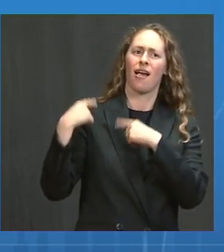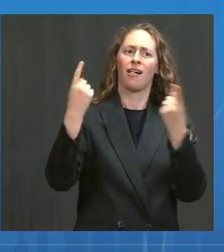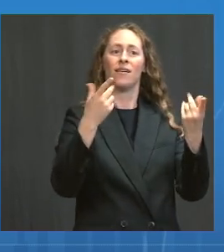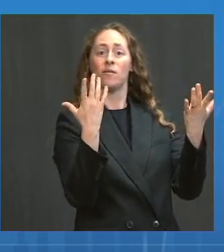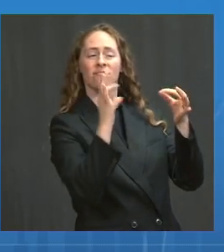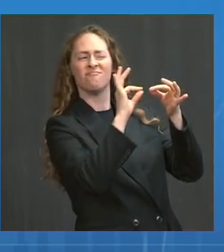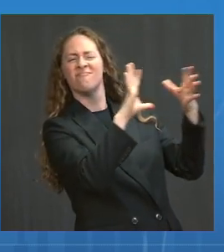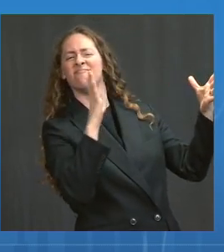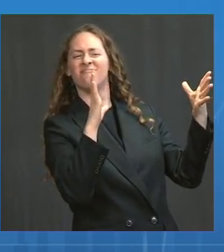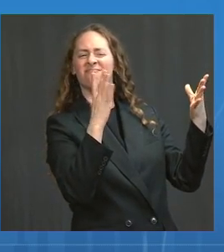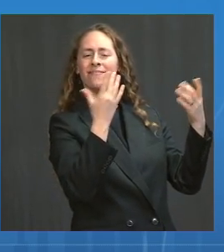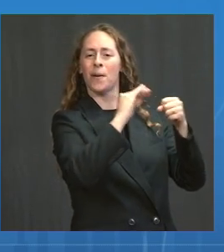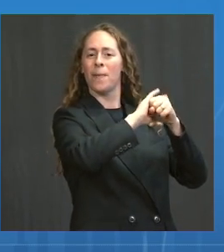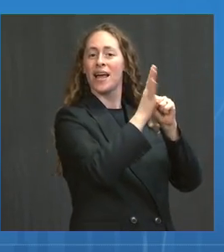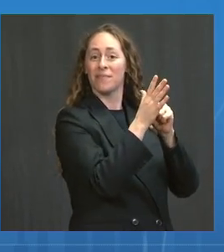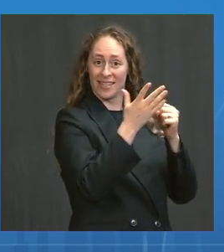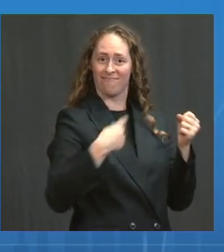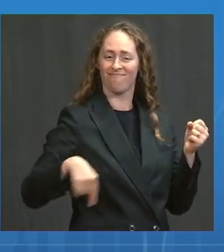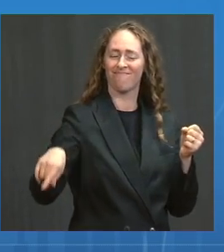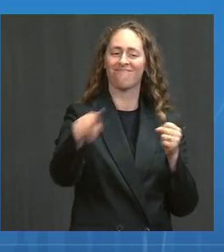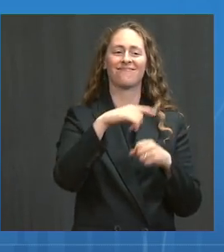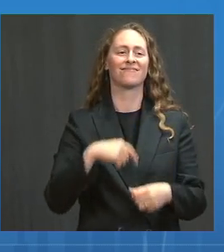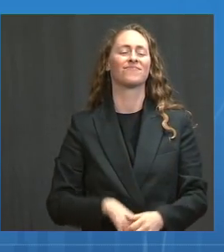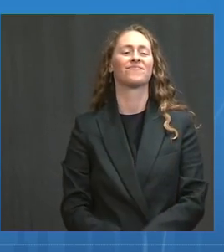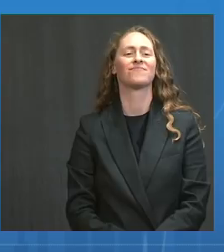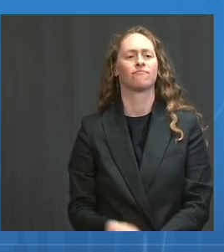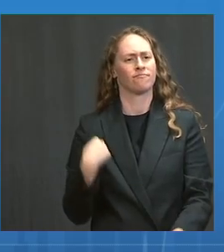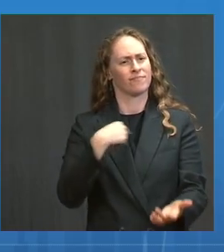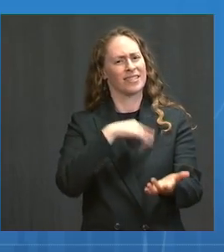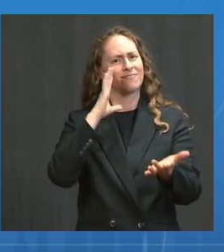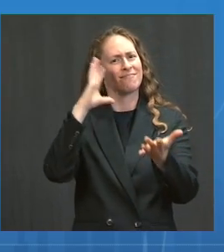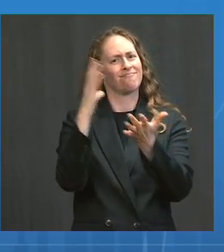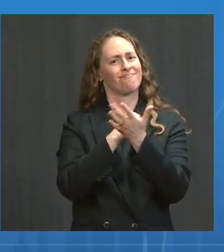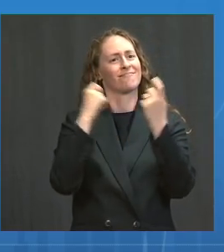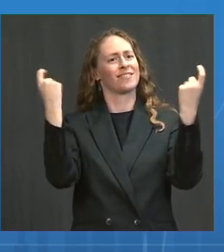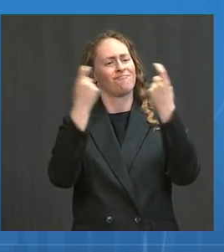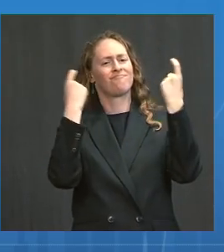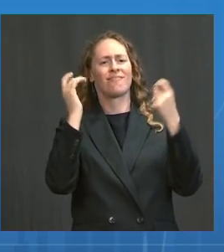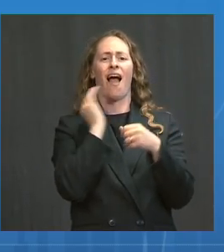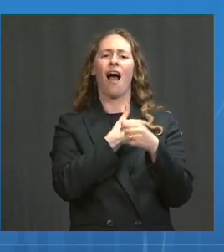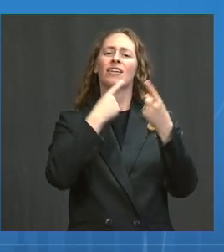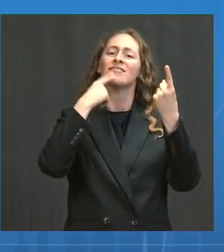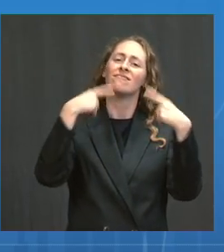We will celebrate this progress on July 4th. But, of course, our work does not stop --